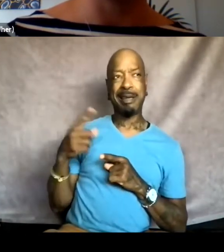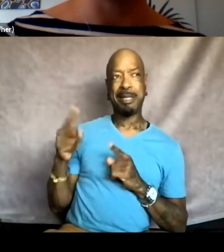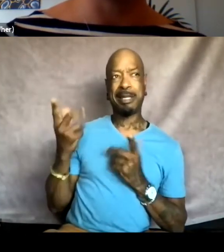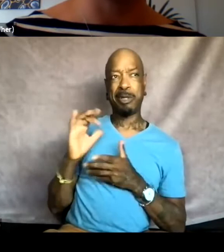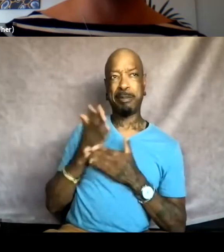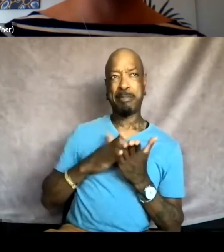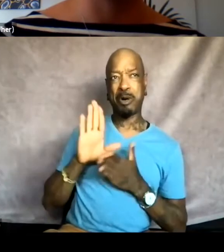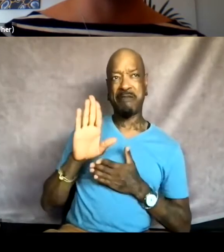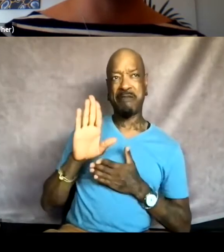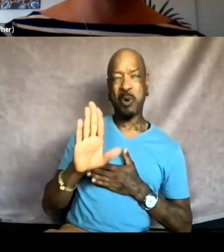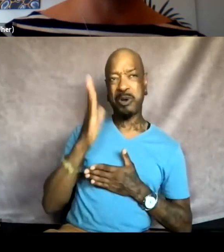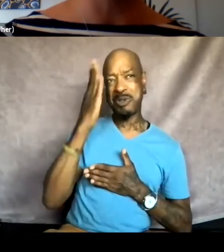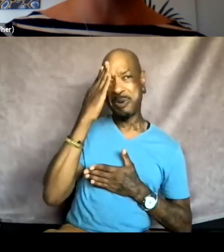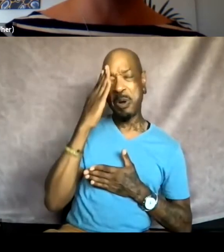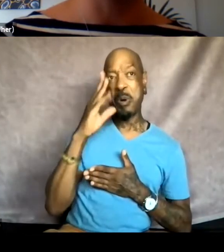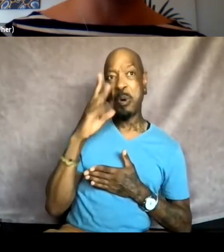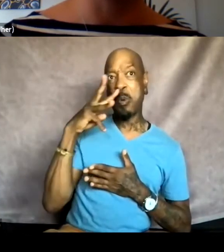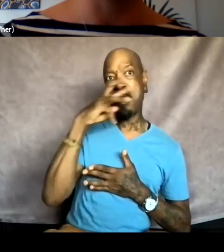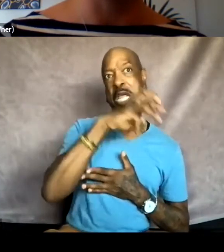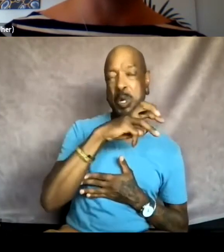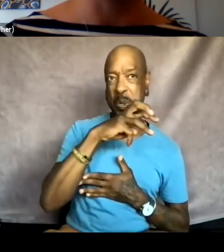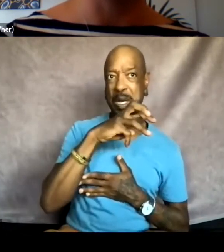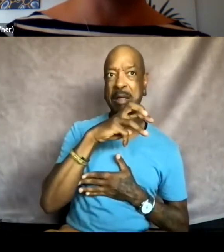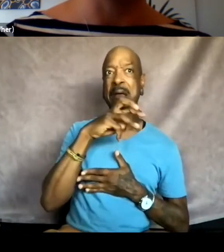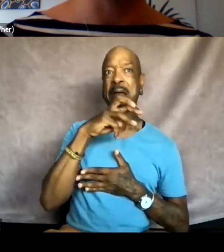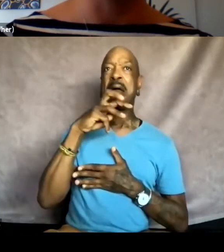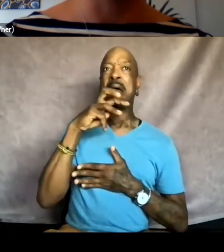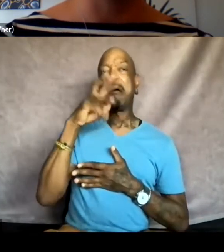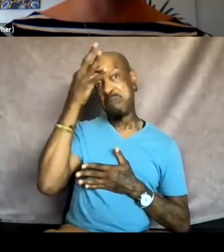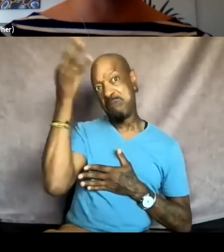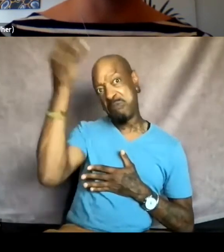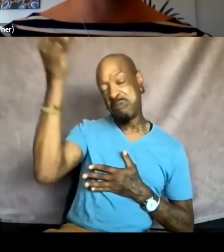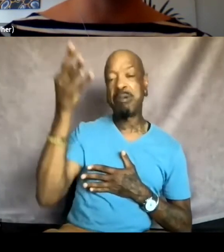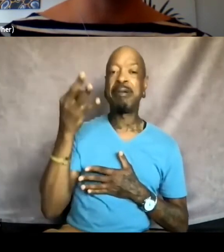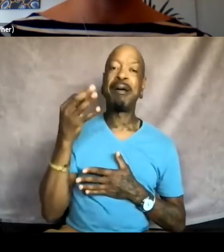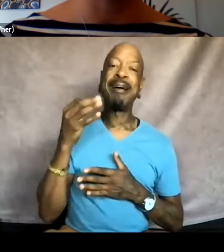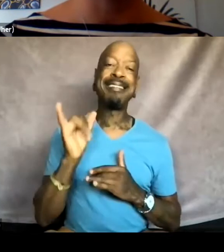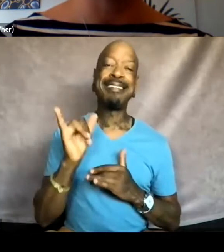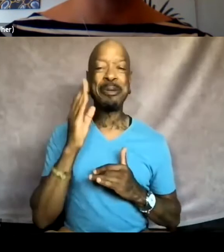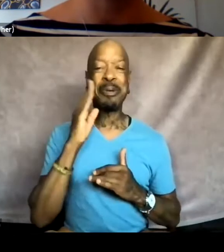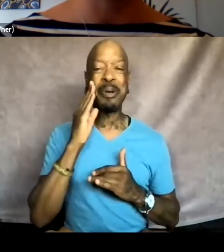Keah Brown: You know weird fetishization of the idea that, like anybody who looks remotely